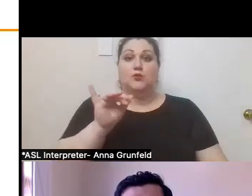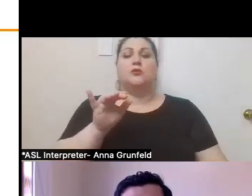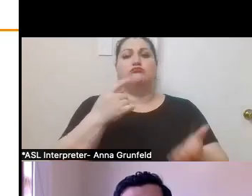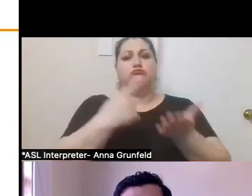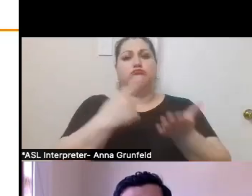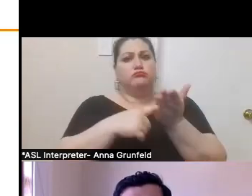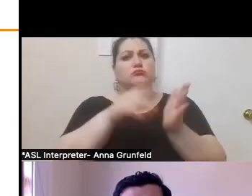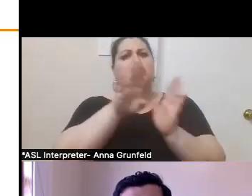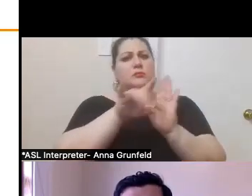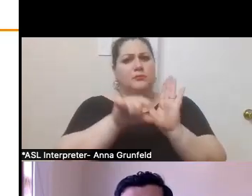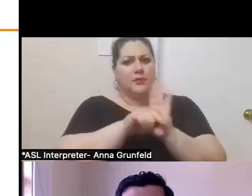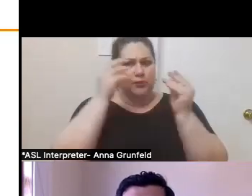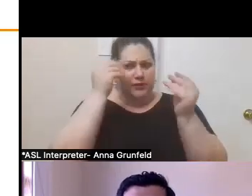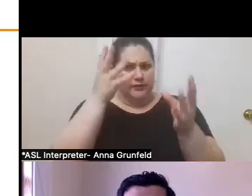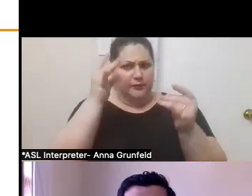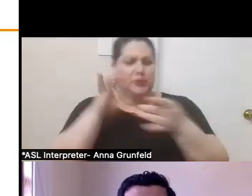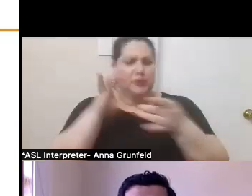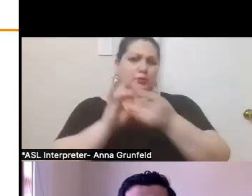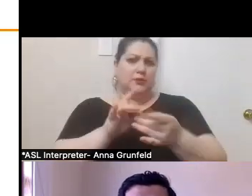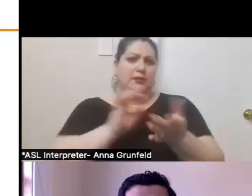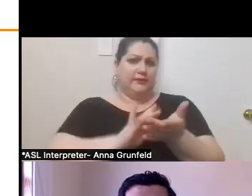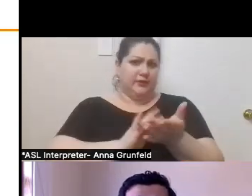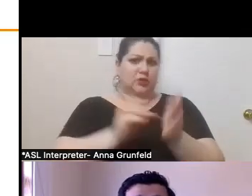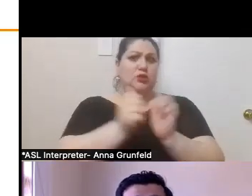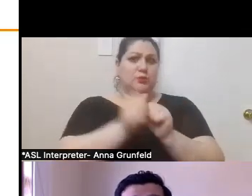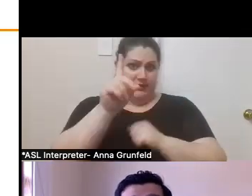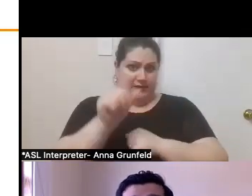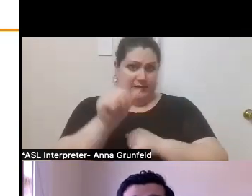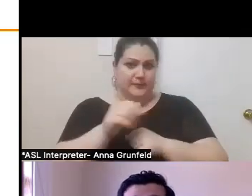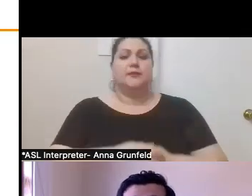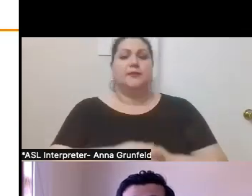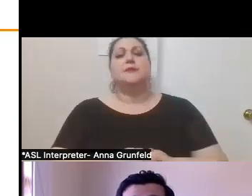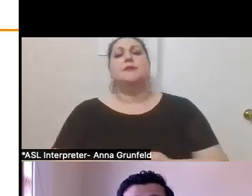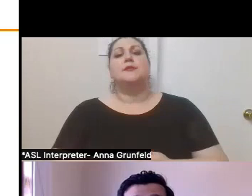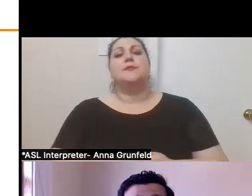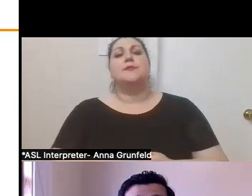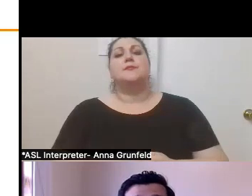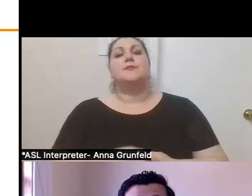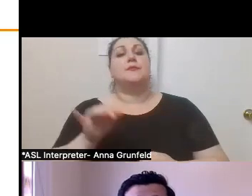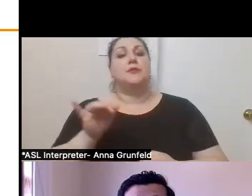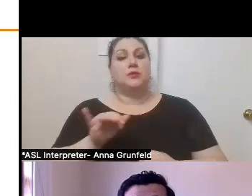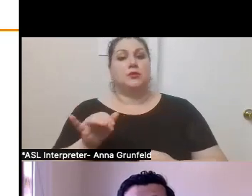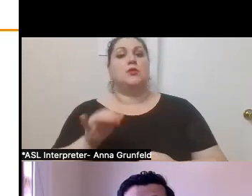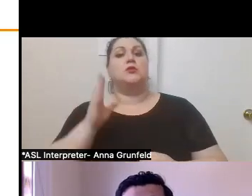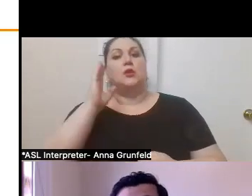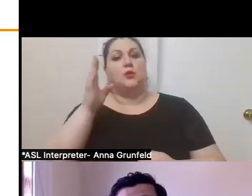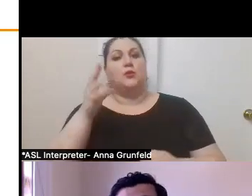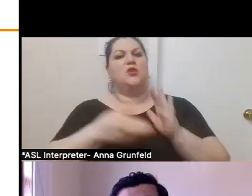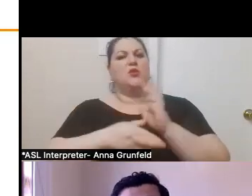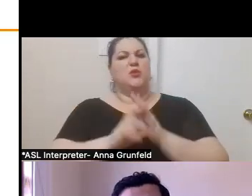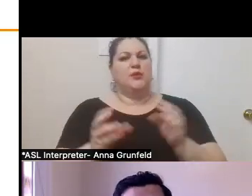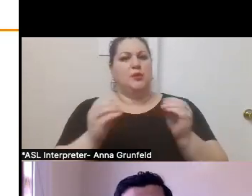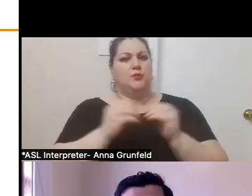Finally, she'll review in more detail our position statement and process at the Ottawahospital.